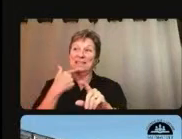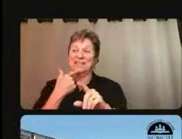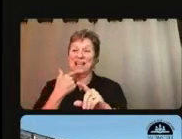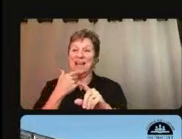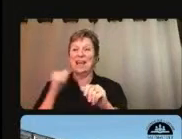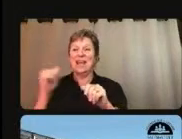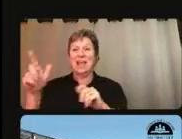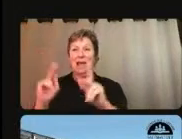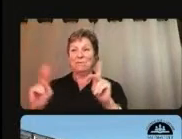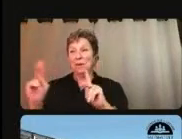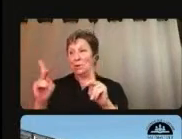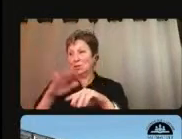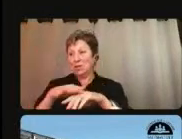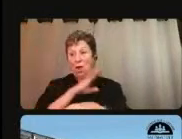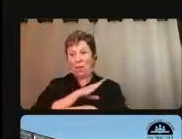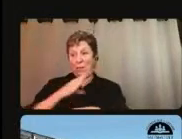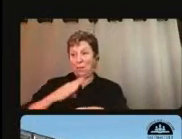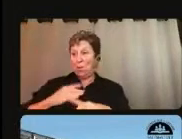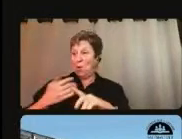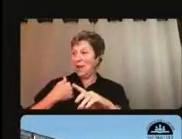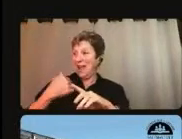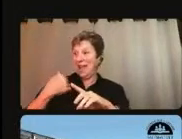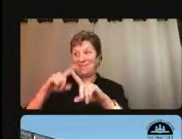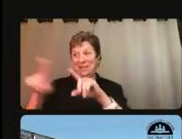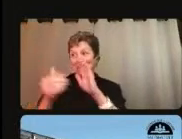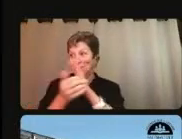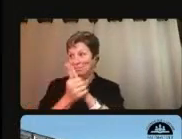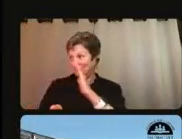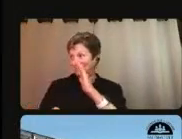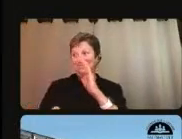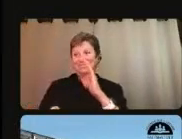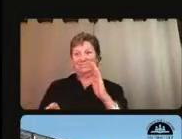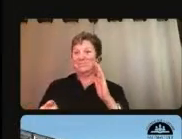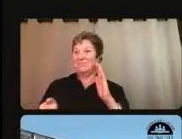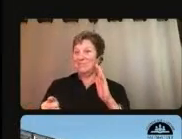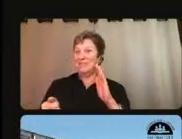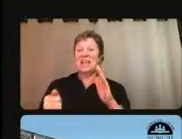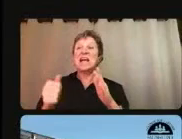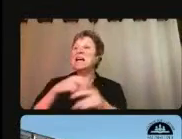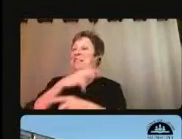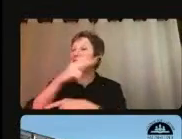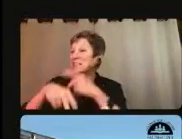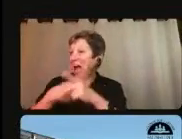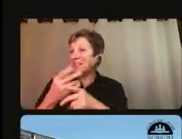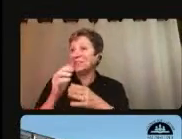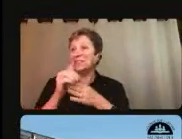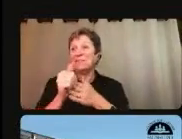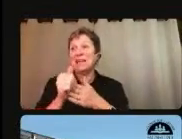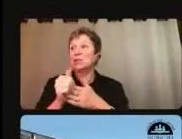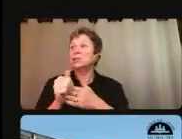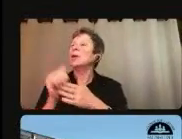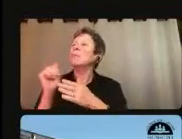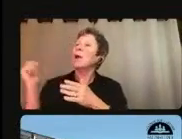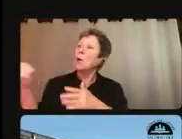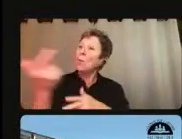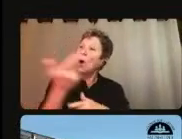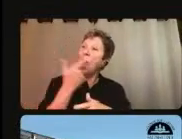IF YOU WILL. THOSE THINGS BEING SAID EVERY PERSON ON THIS BOARD HAS